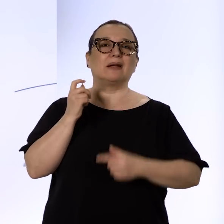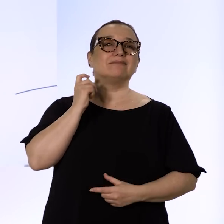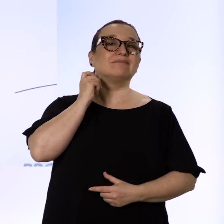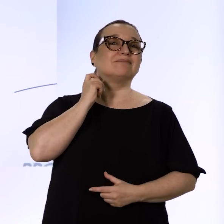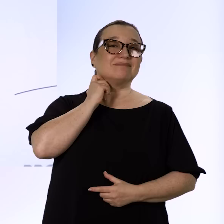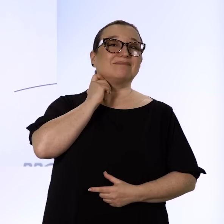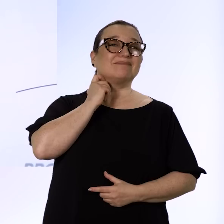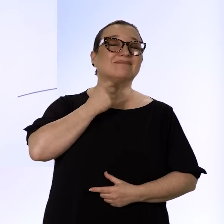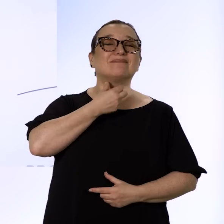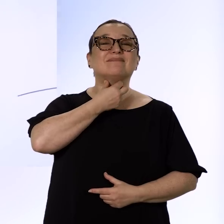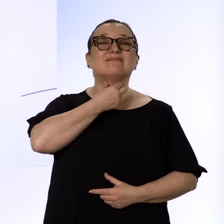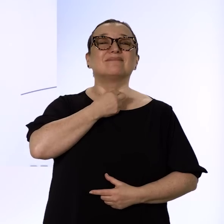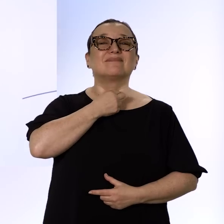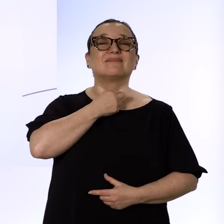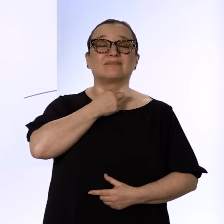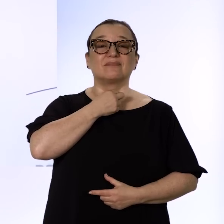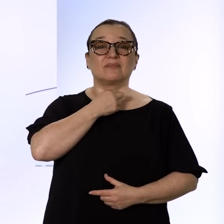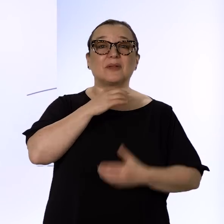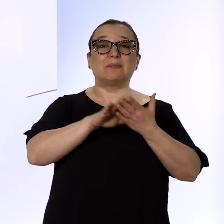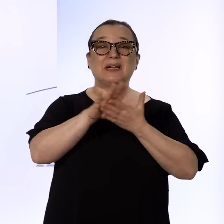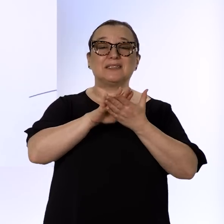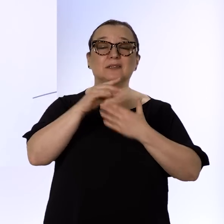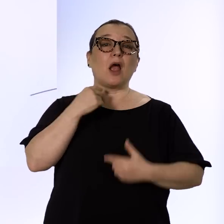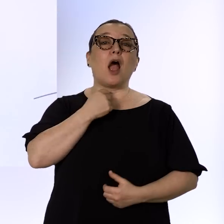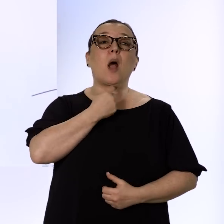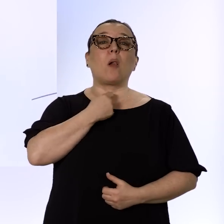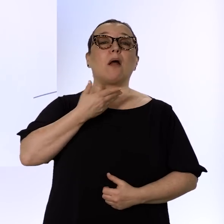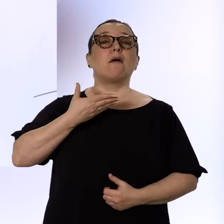The voice prosthesis is a silicone device which sits